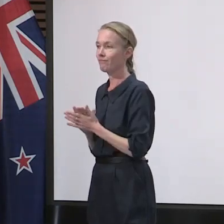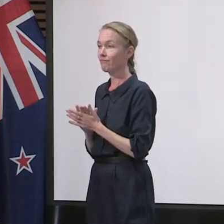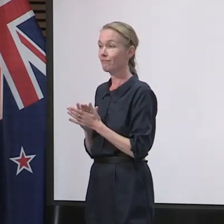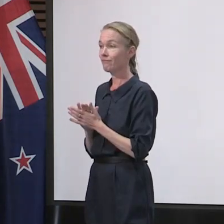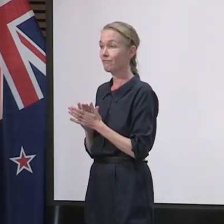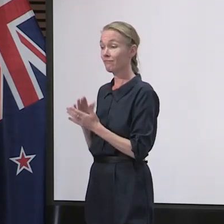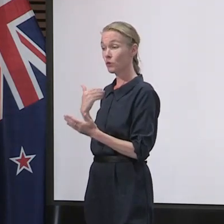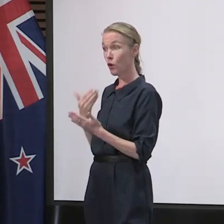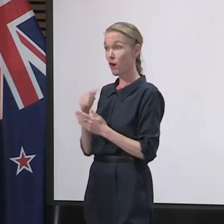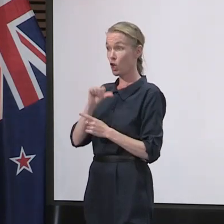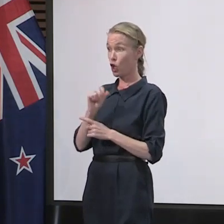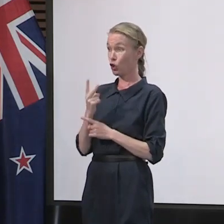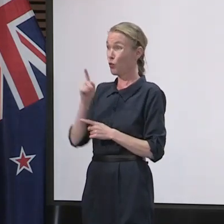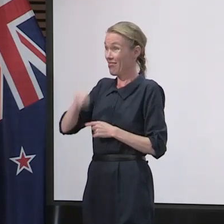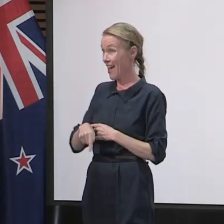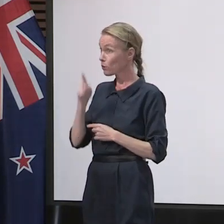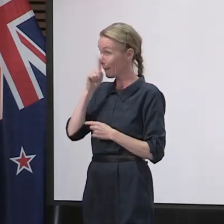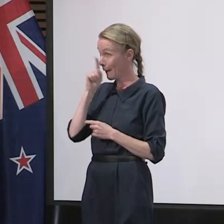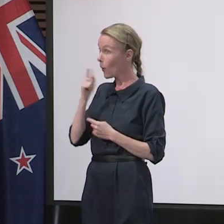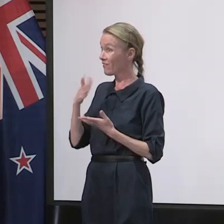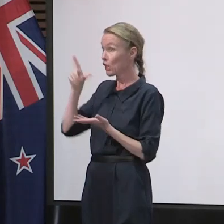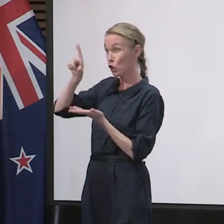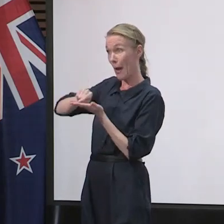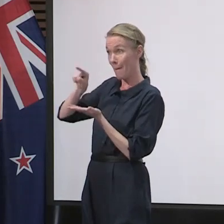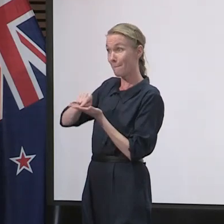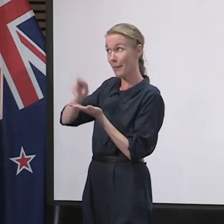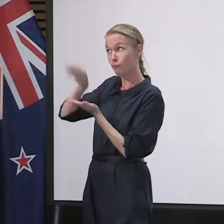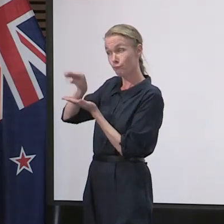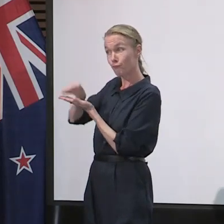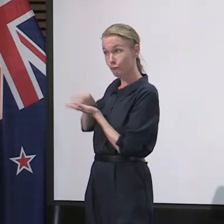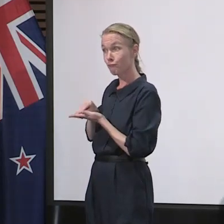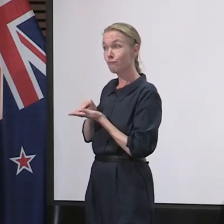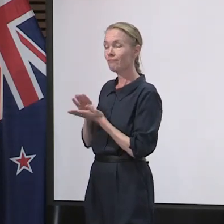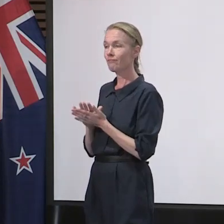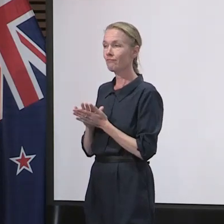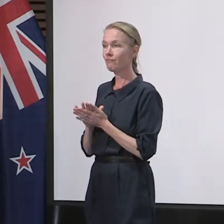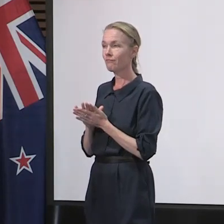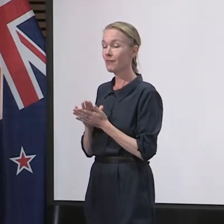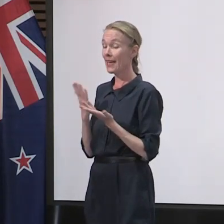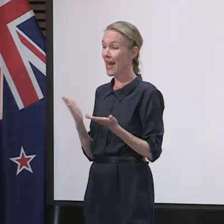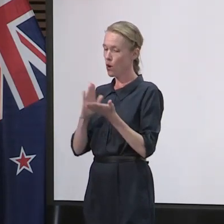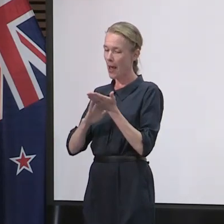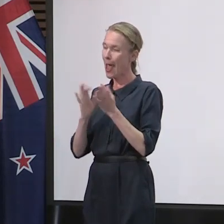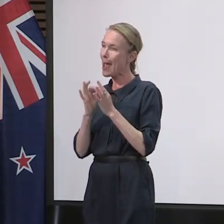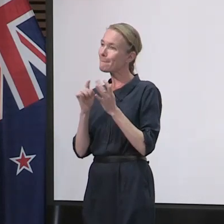be close contacts. There's